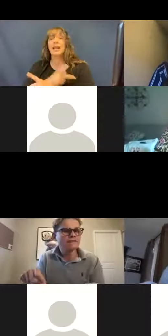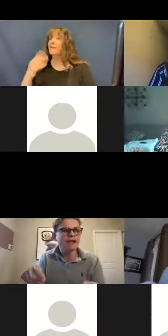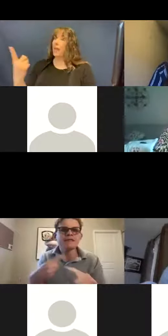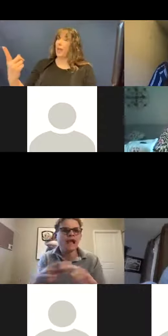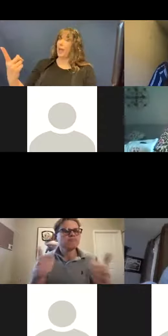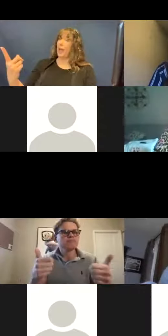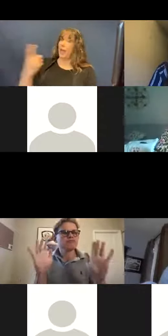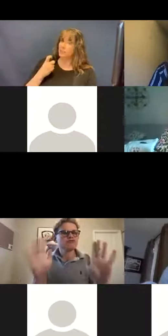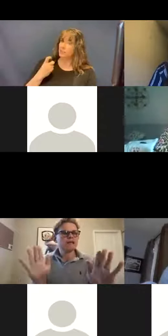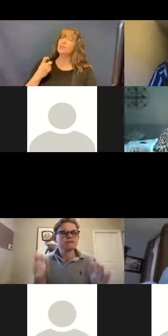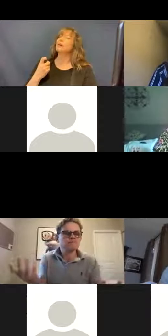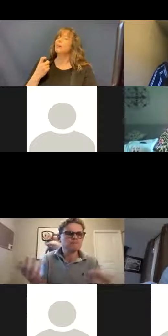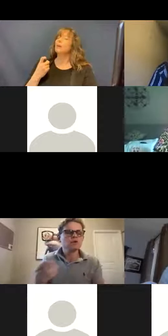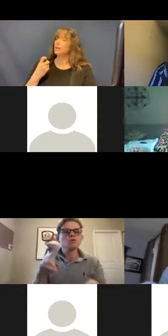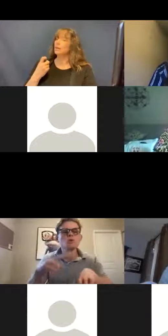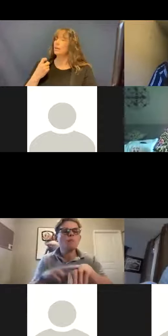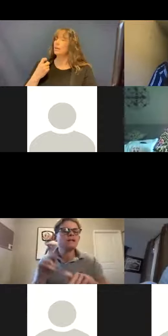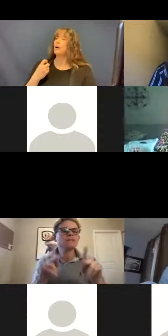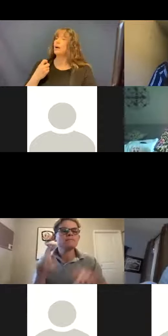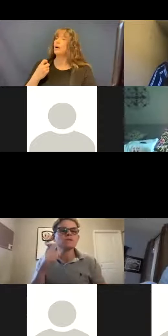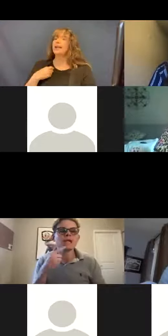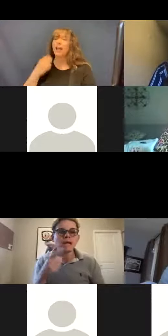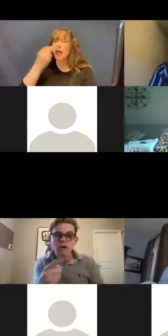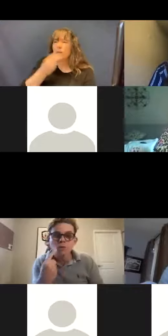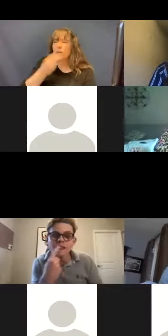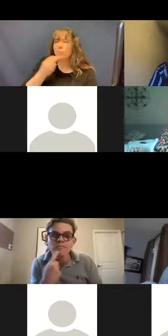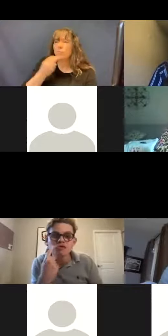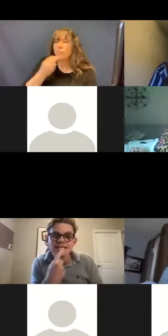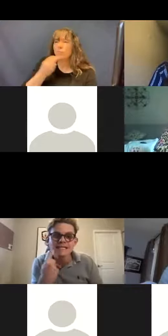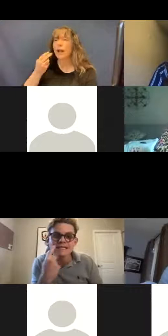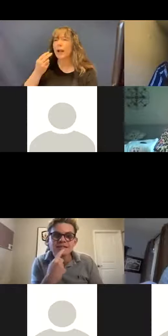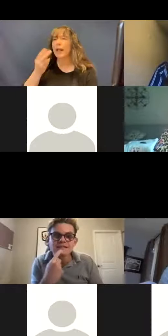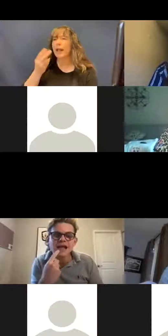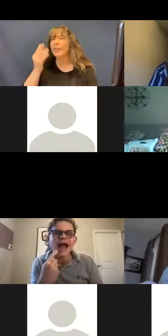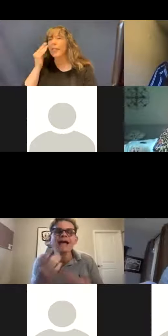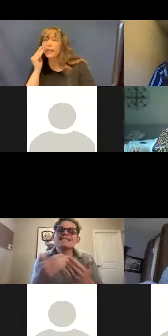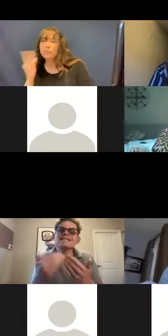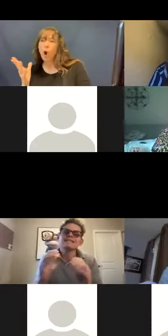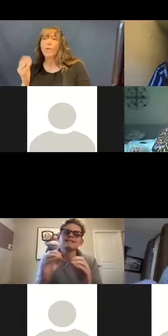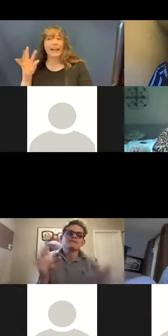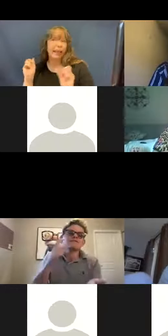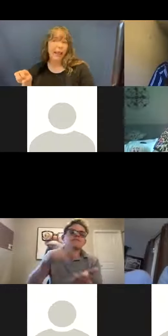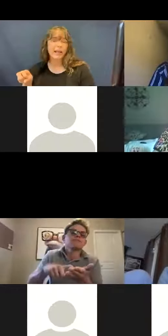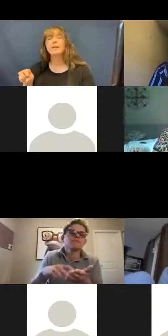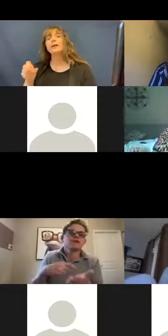them know that if I can and we get along just great. Normally people say "hey can you read lips?"